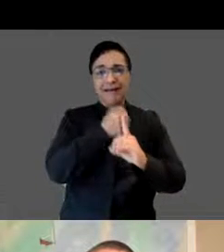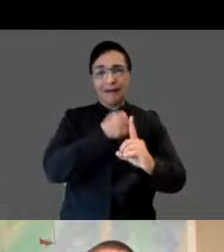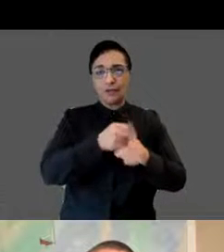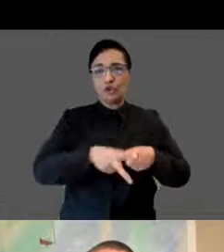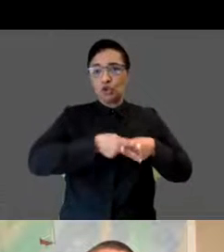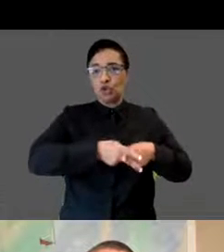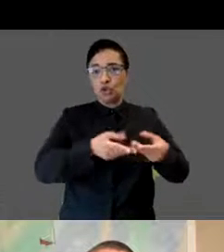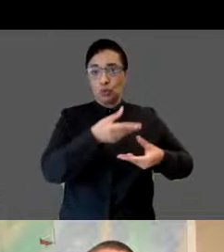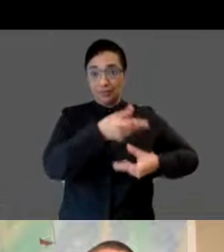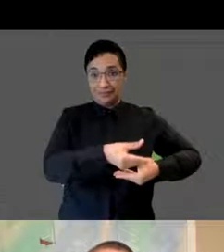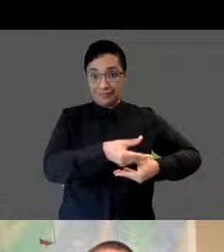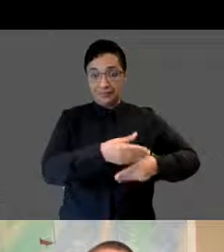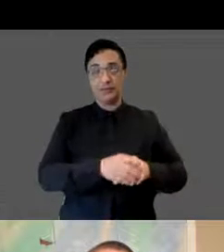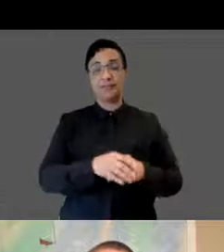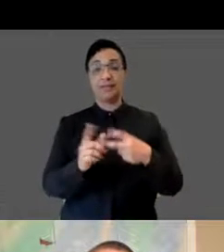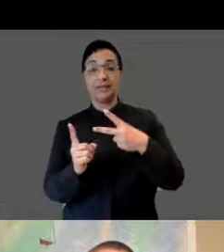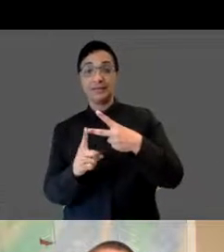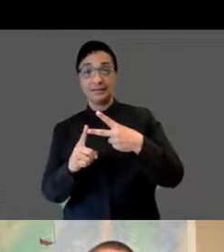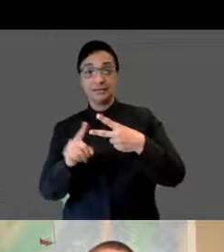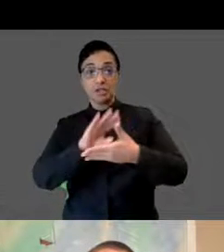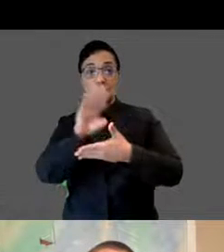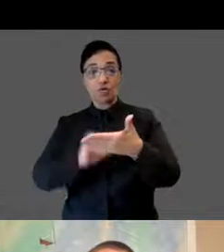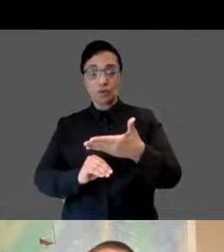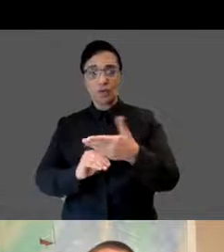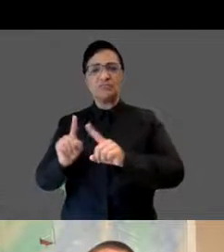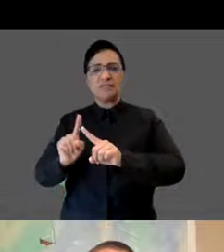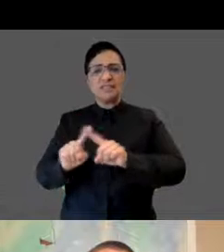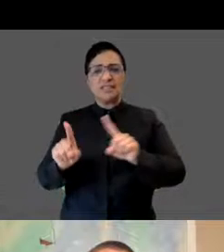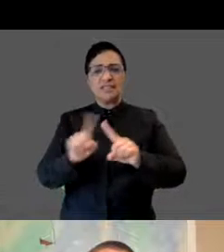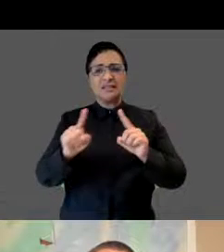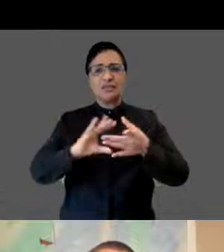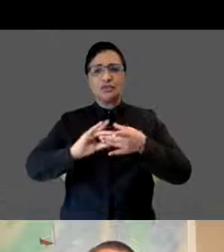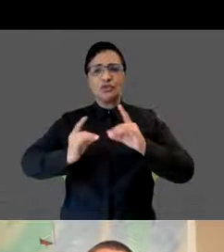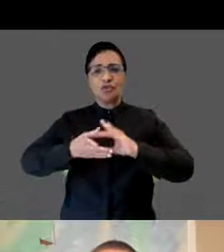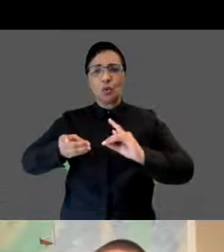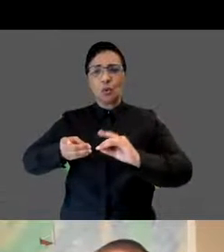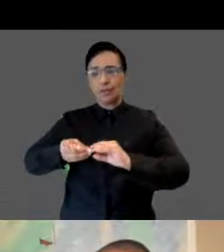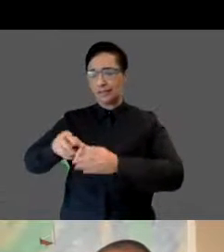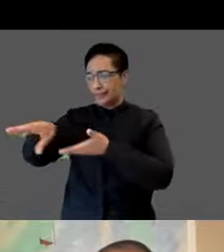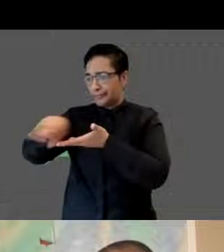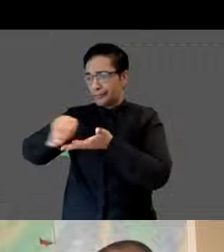And the other one was a compilation of case studies of data generated by organizations